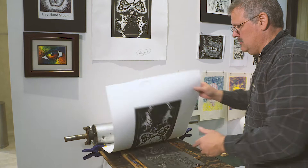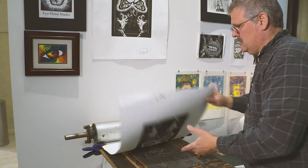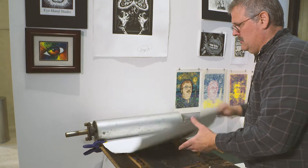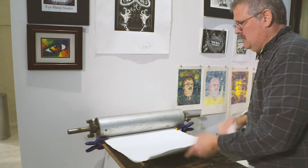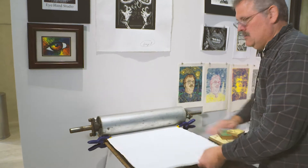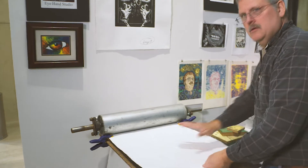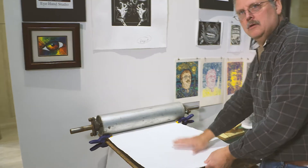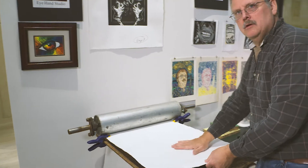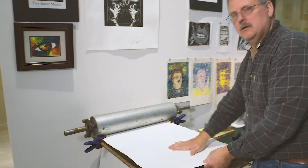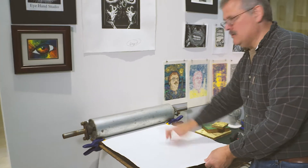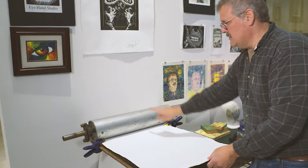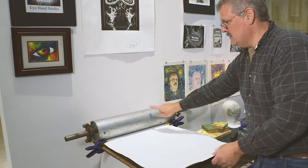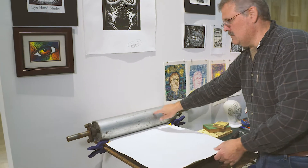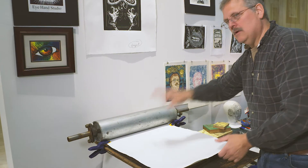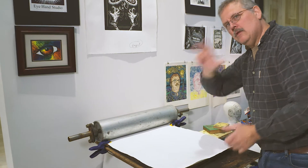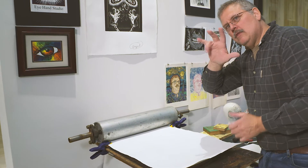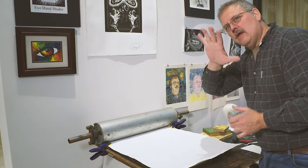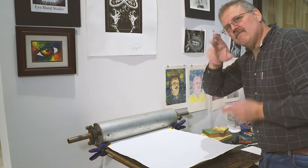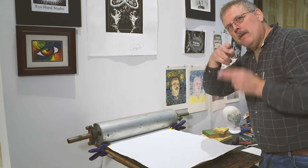Then I lay the paper on top.